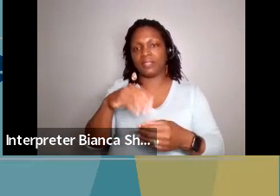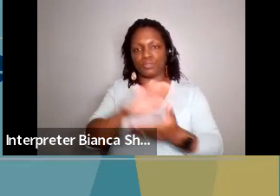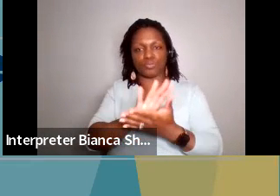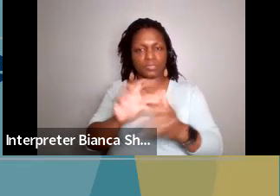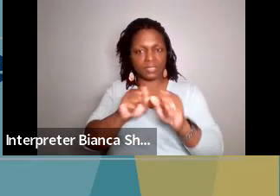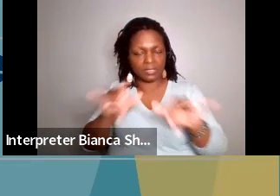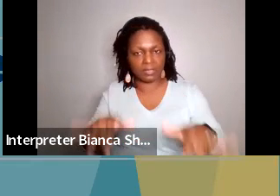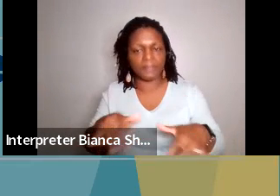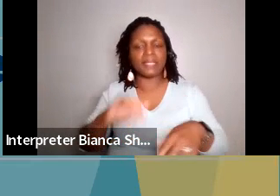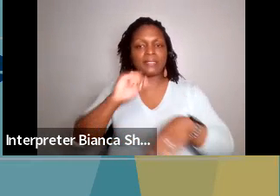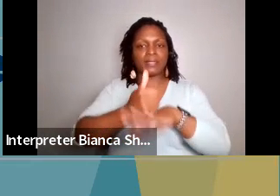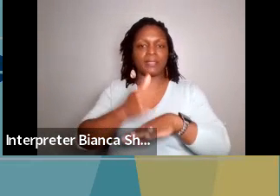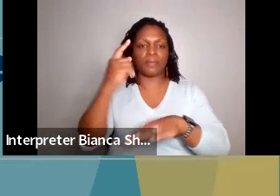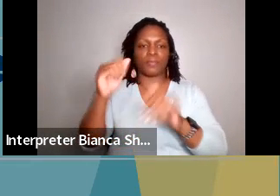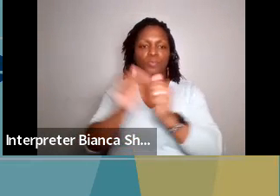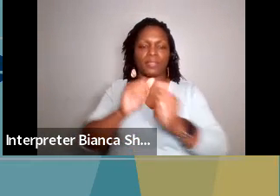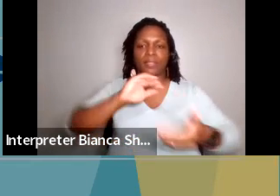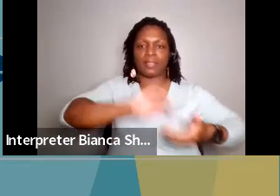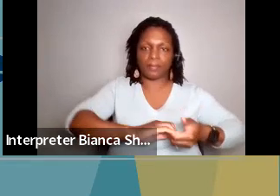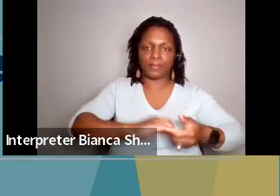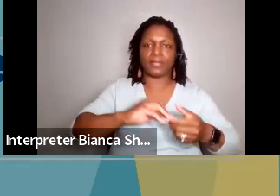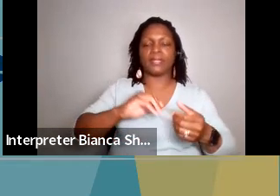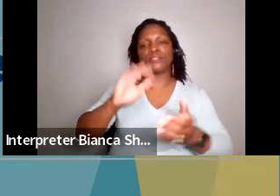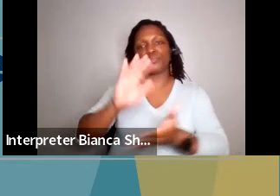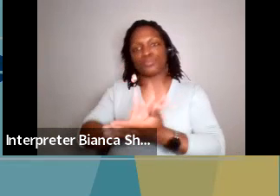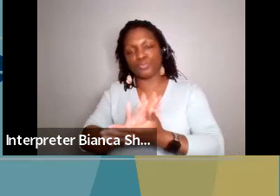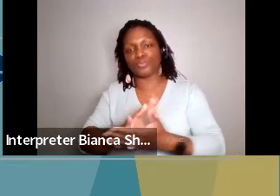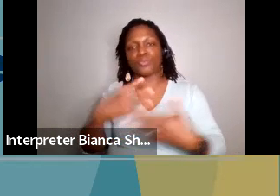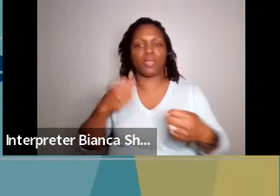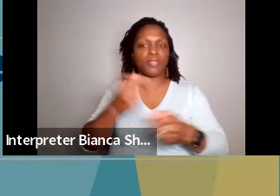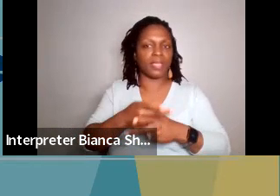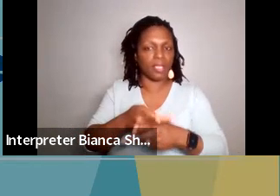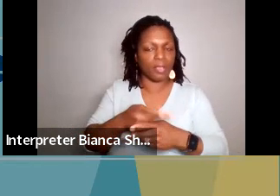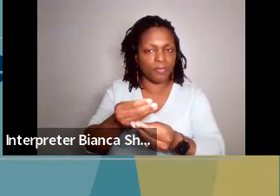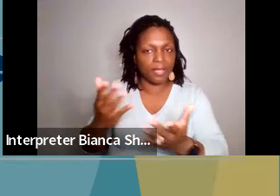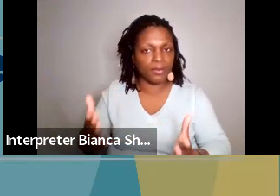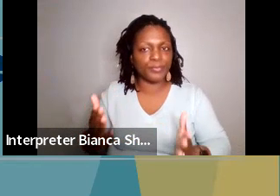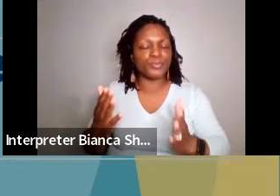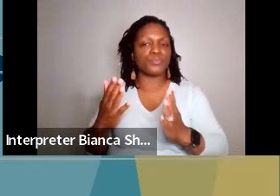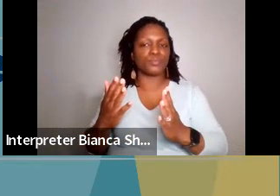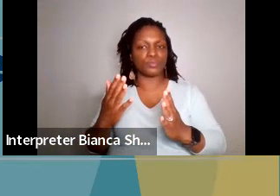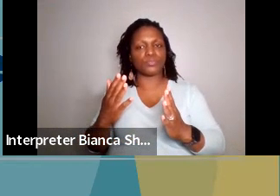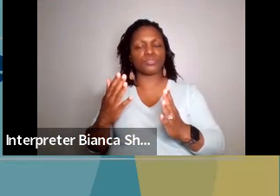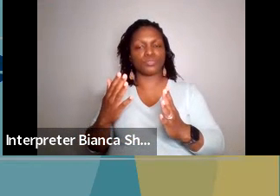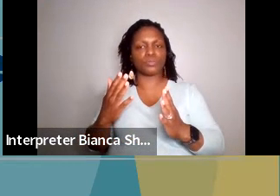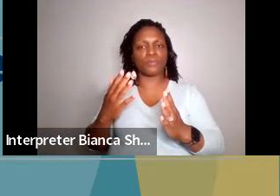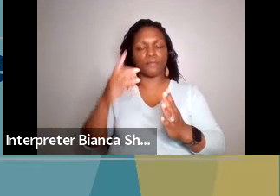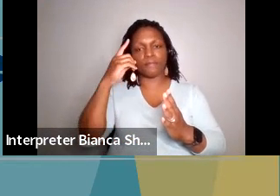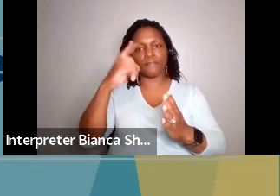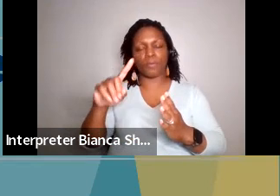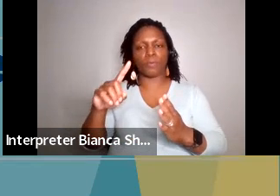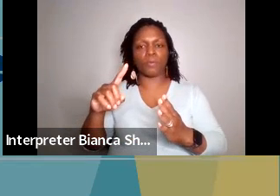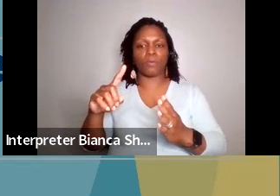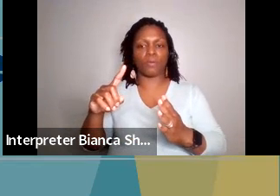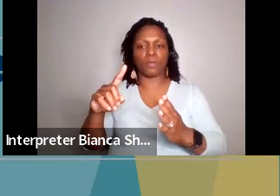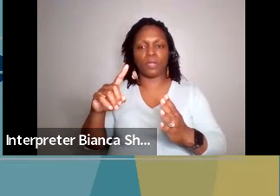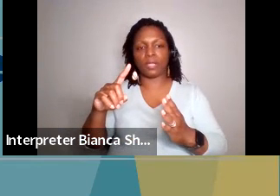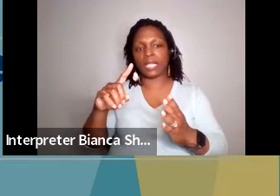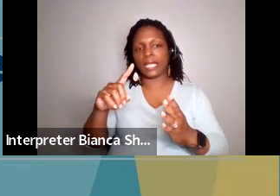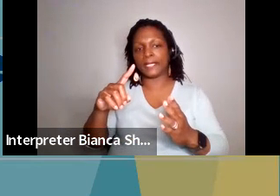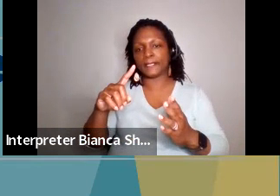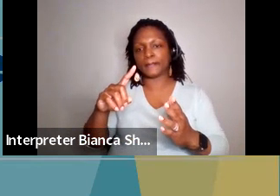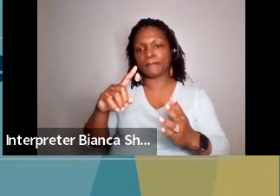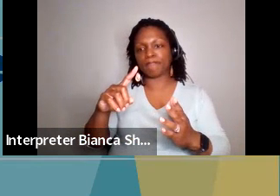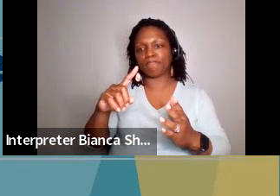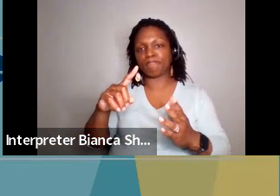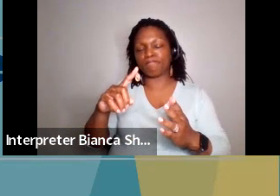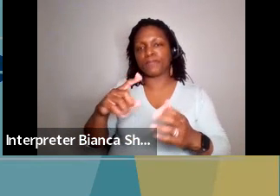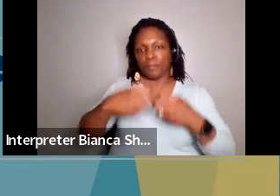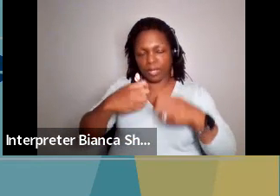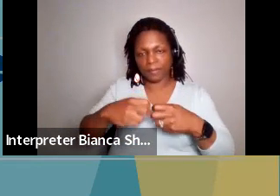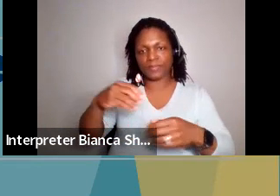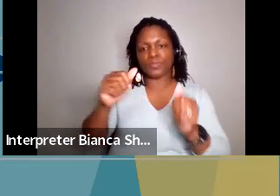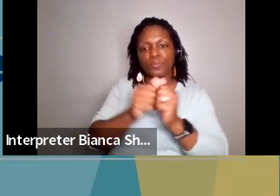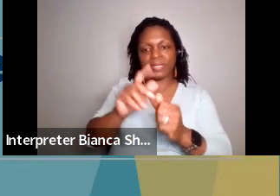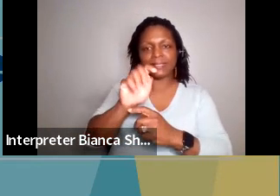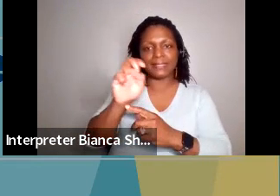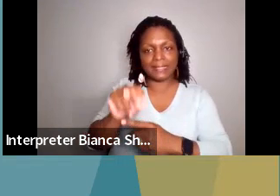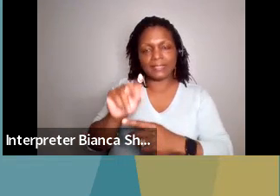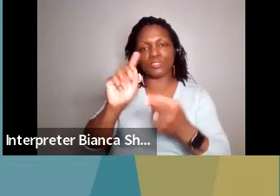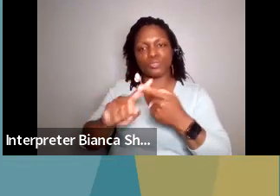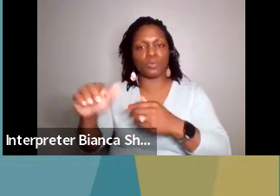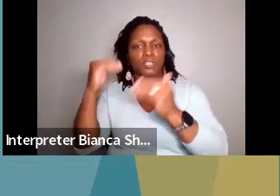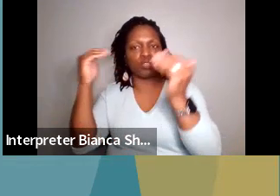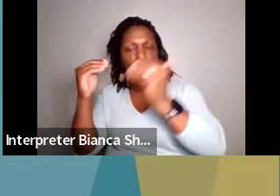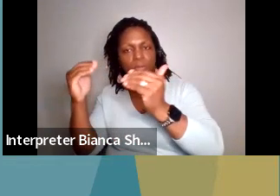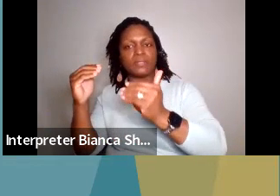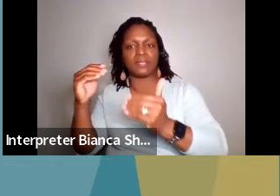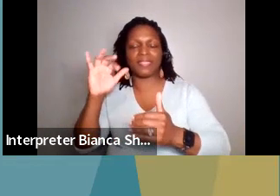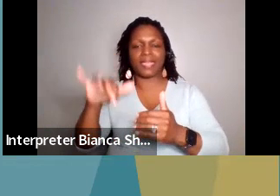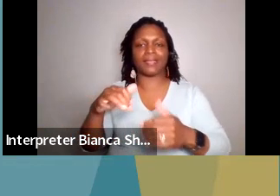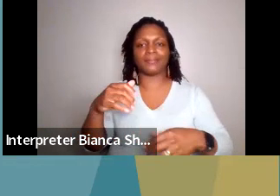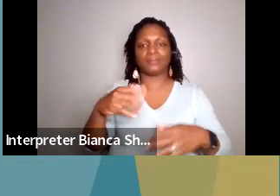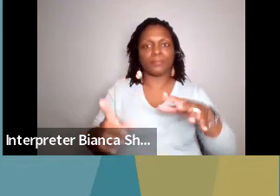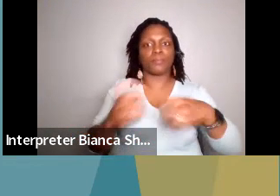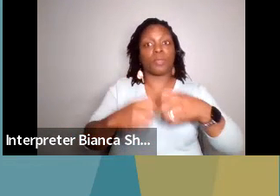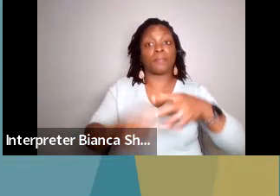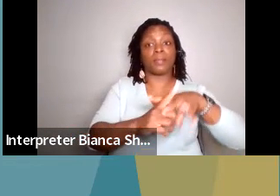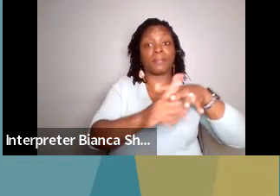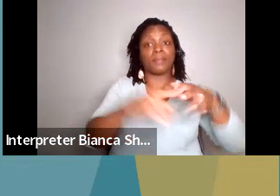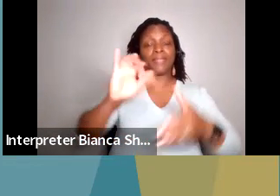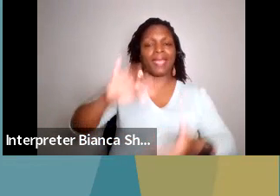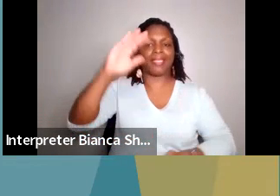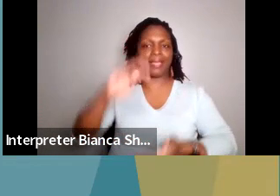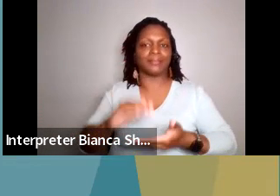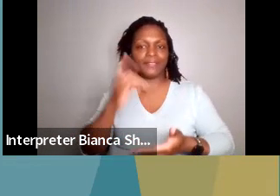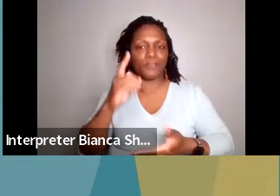And their big focus is collaborating with obviously schools, healthcare providers to to provide and reduce disparity and encourage healthy transitions from adolescents to adulthood Okay, and then, last on the list.